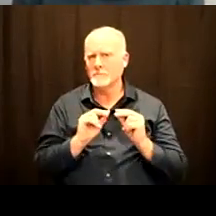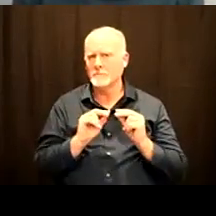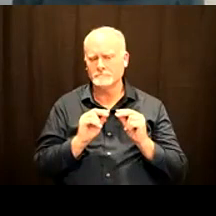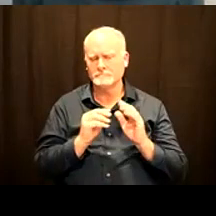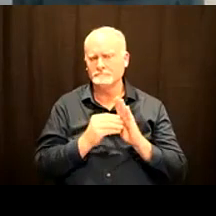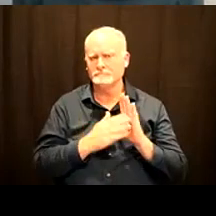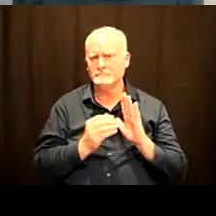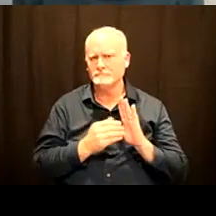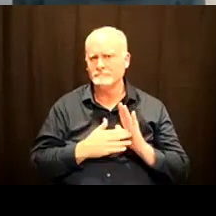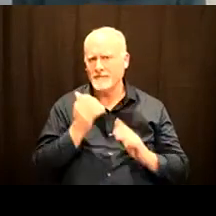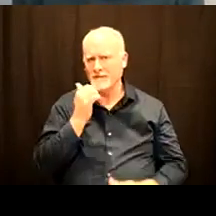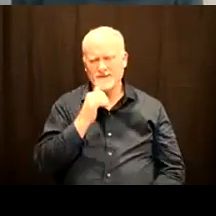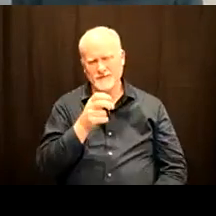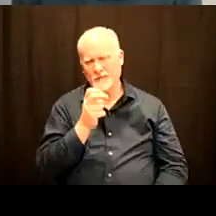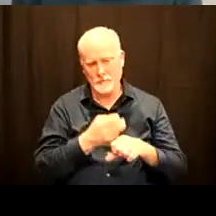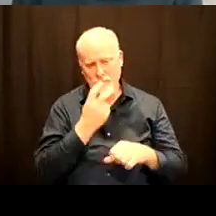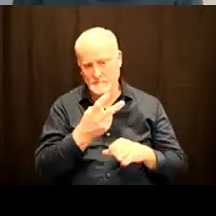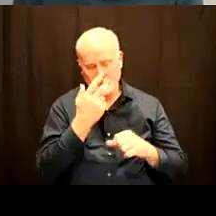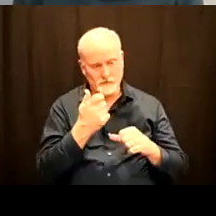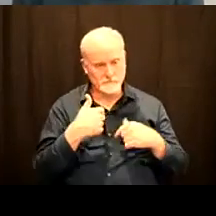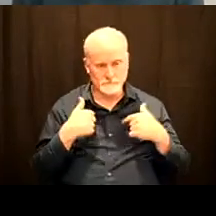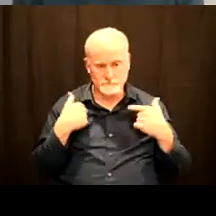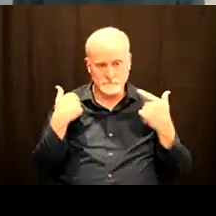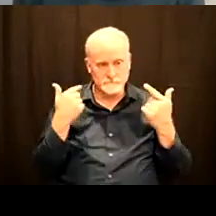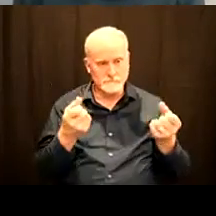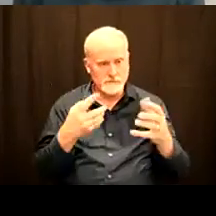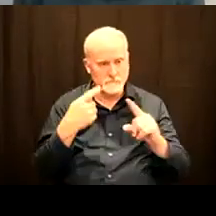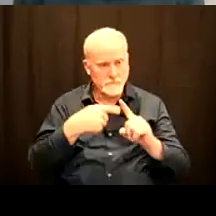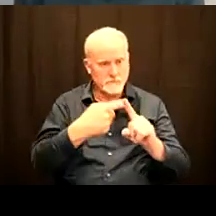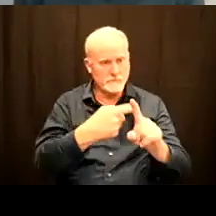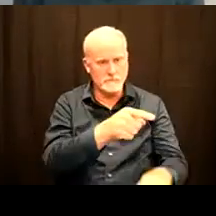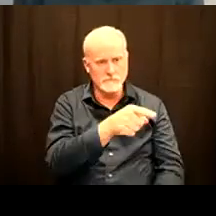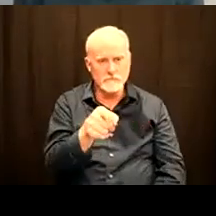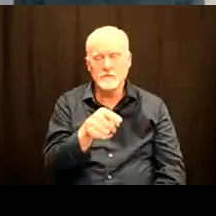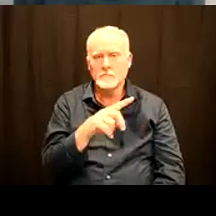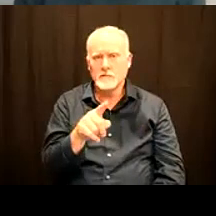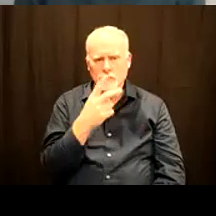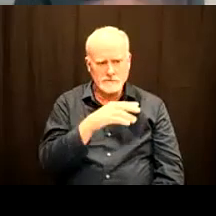from this graph because we've got so many months of data but you can see this very rhythmic dipping